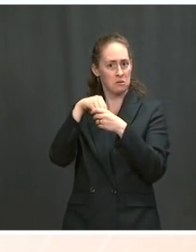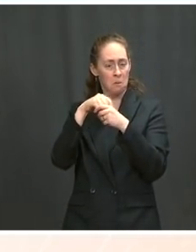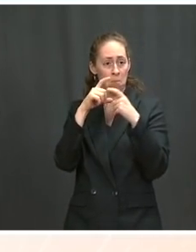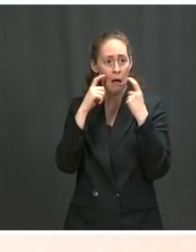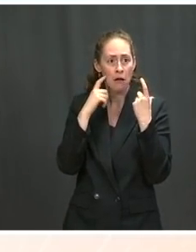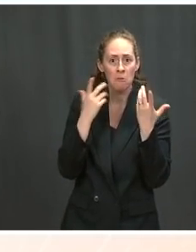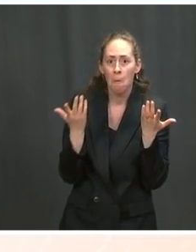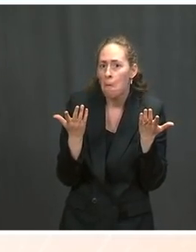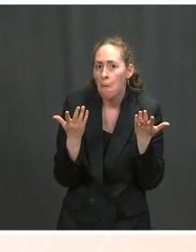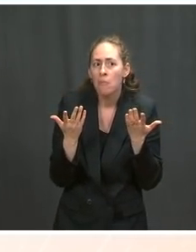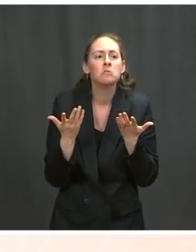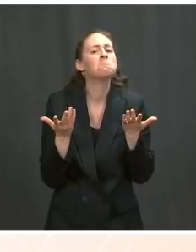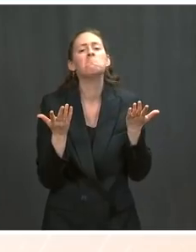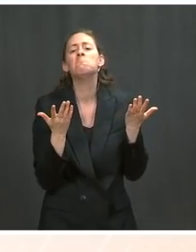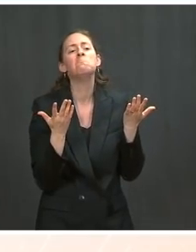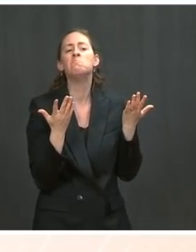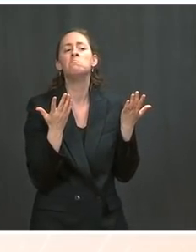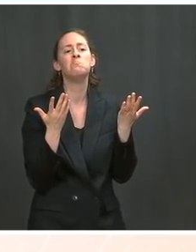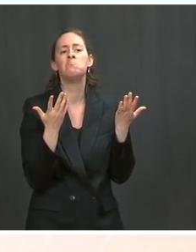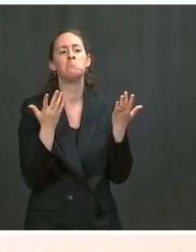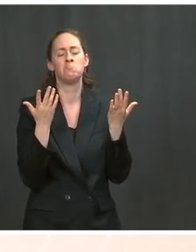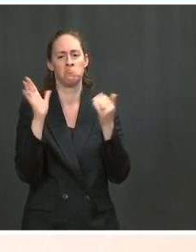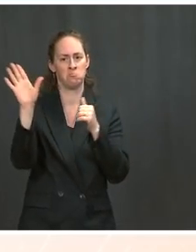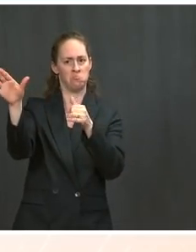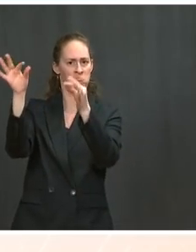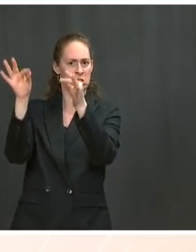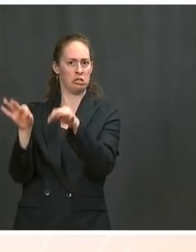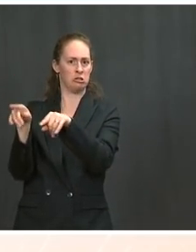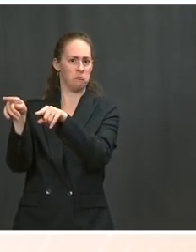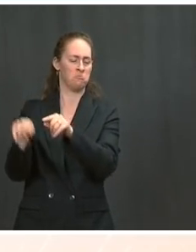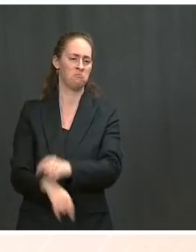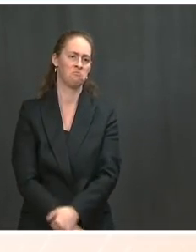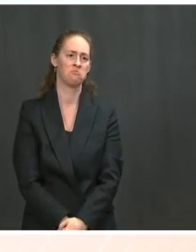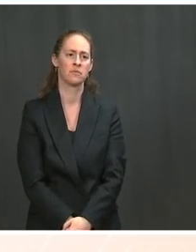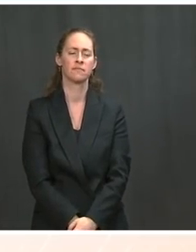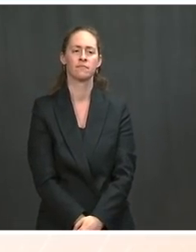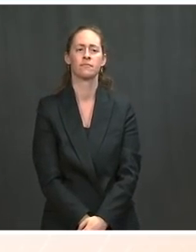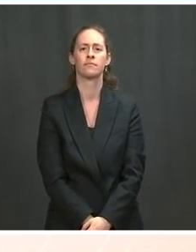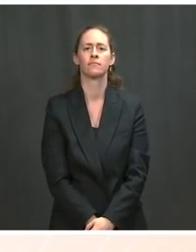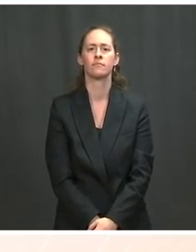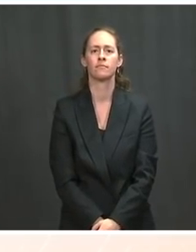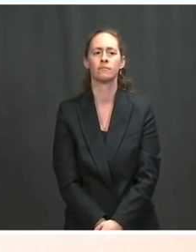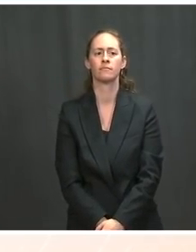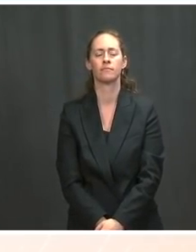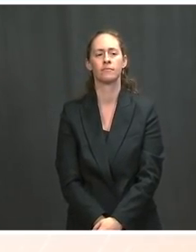Go ahead, in the back. The Press: Thank you. The head of a major teachers union is saying